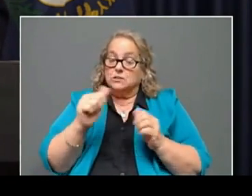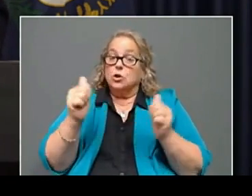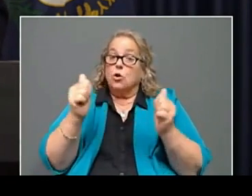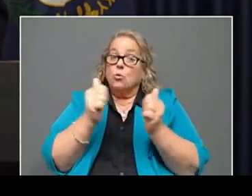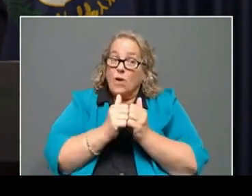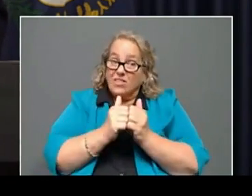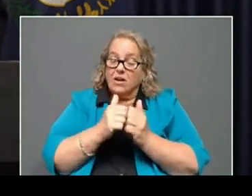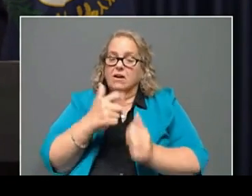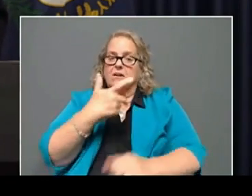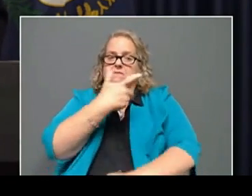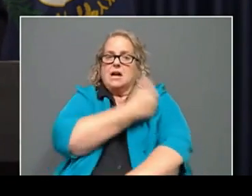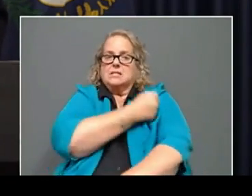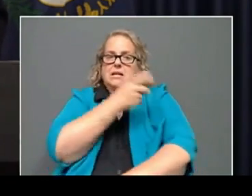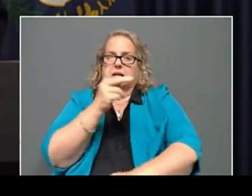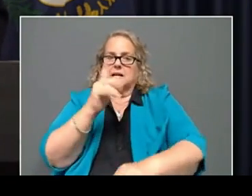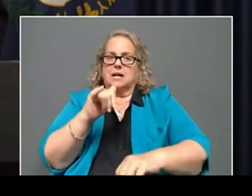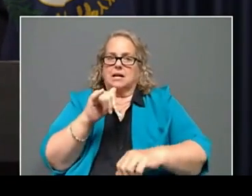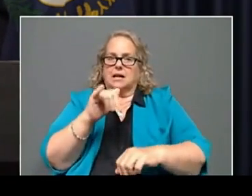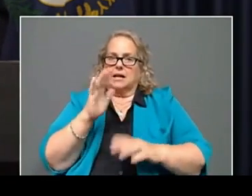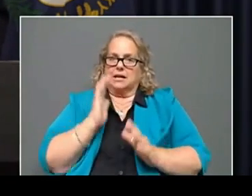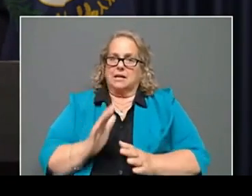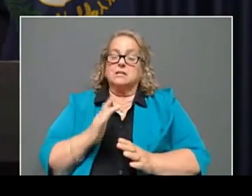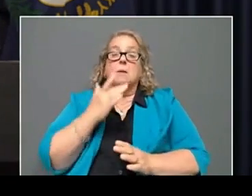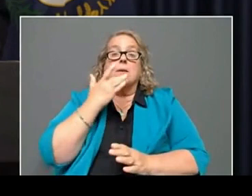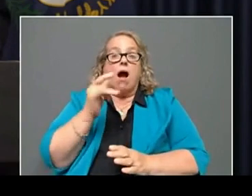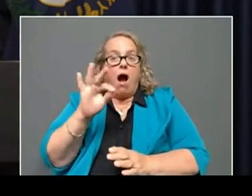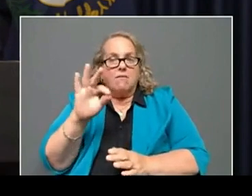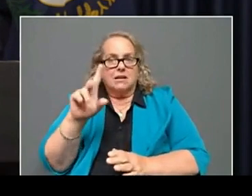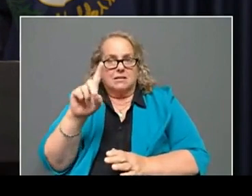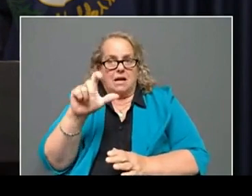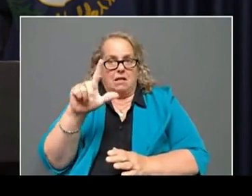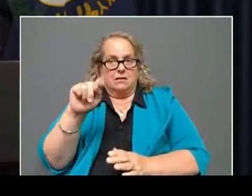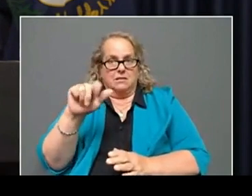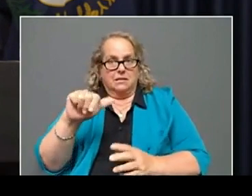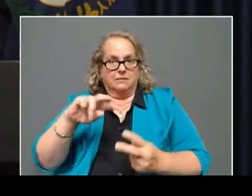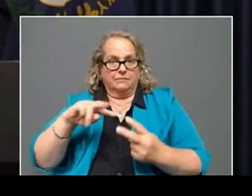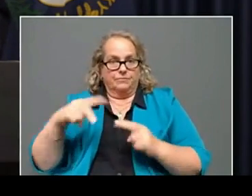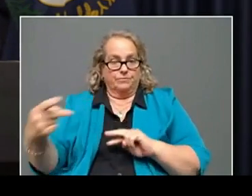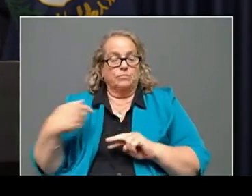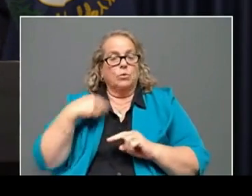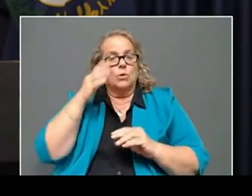of the delta variant. We're gonna give some recommendations what we strongly